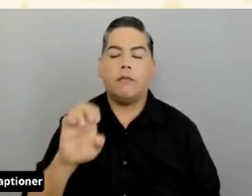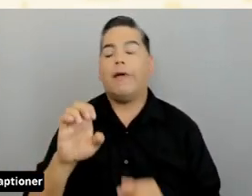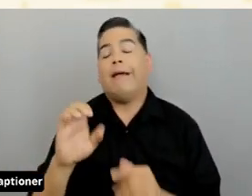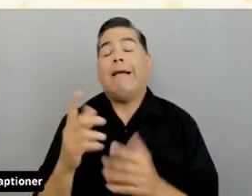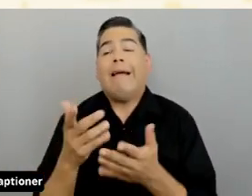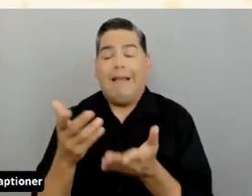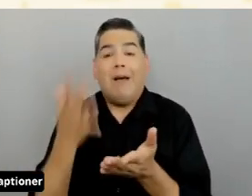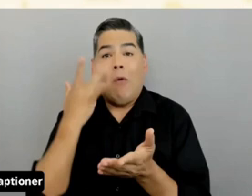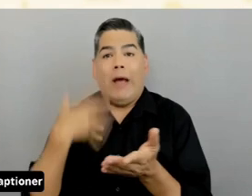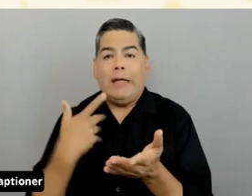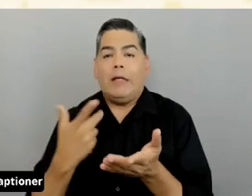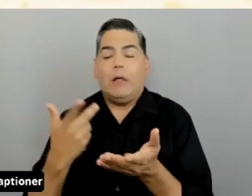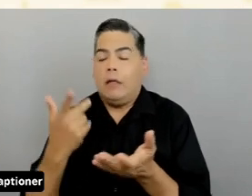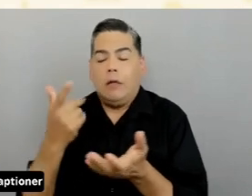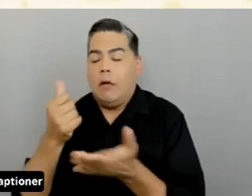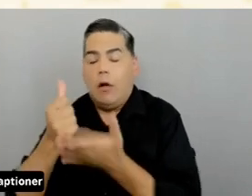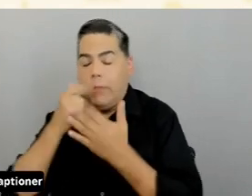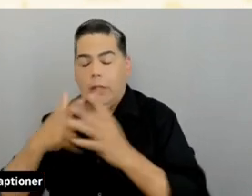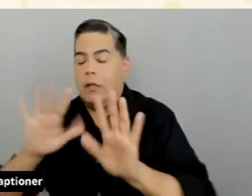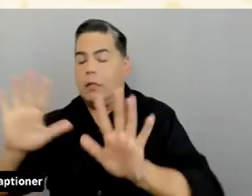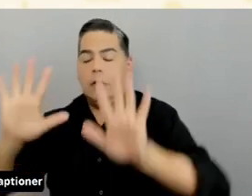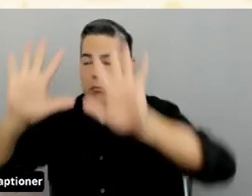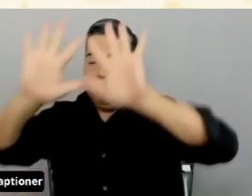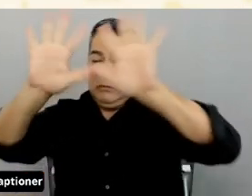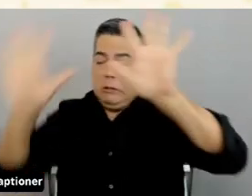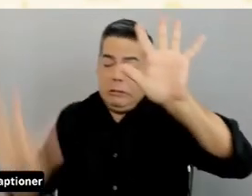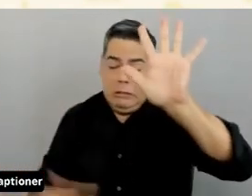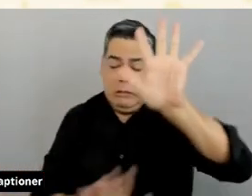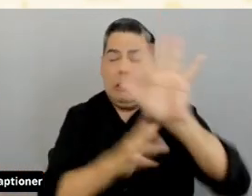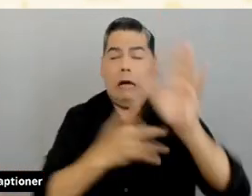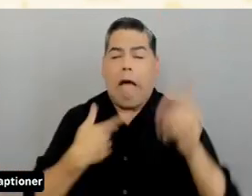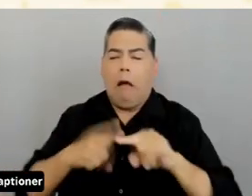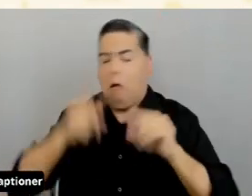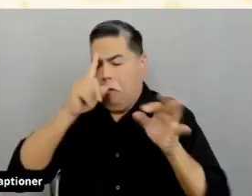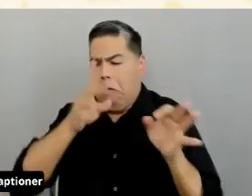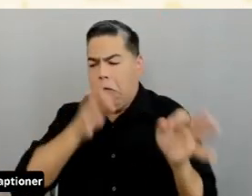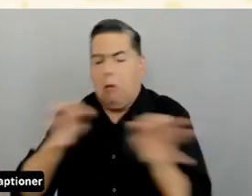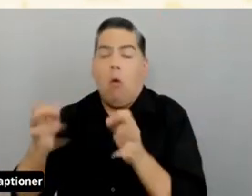to create great data or make decisions correctly because I'm tired.